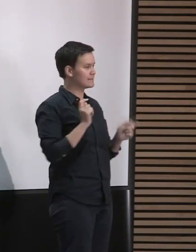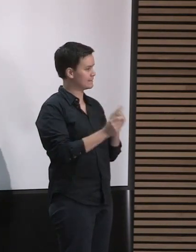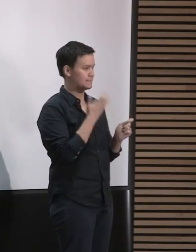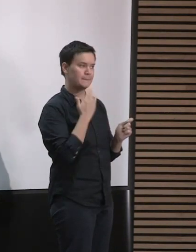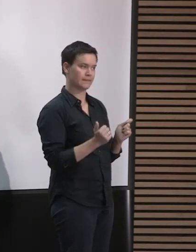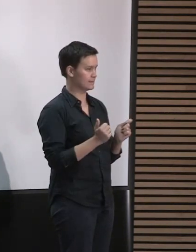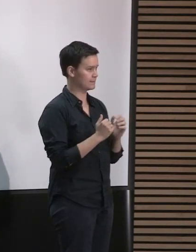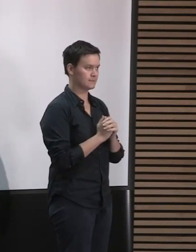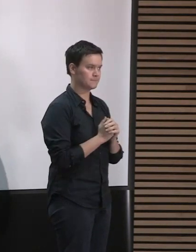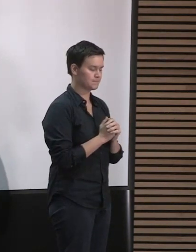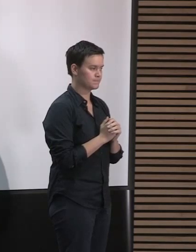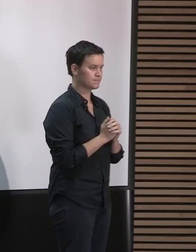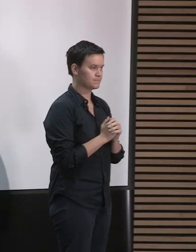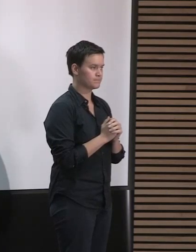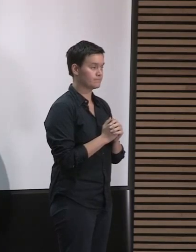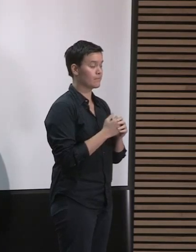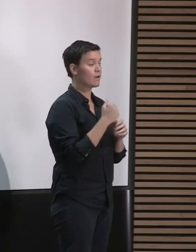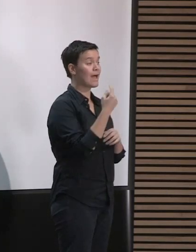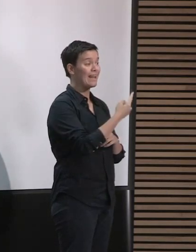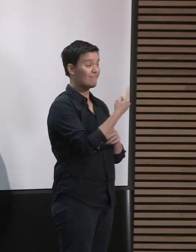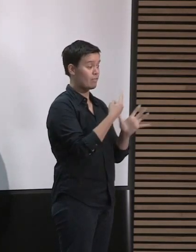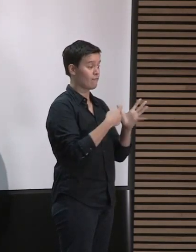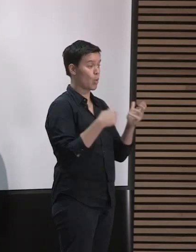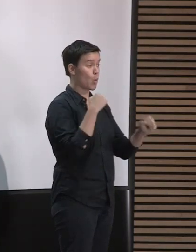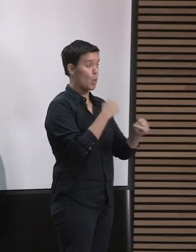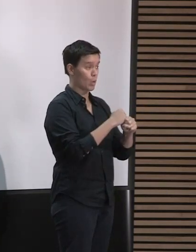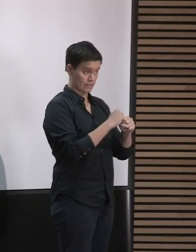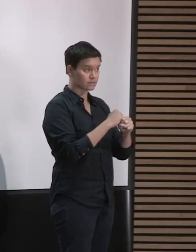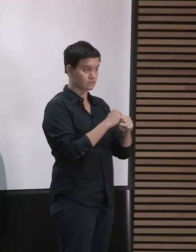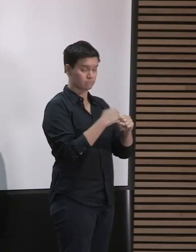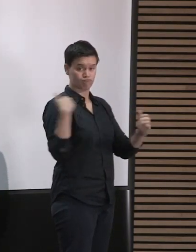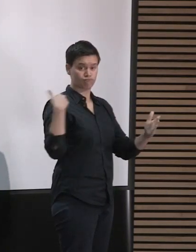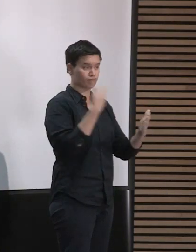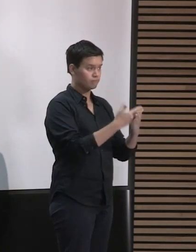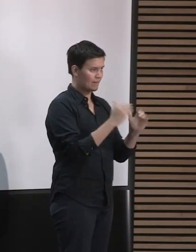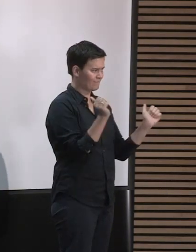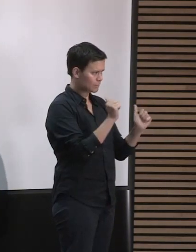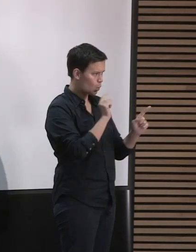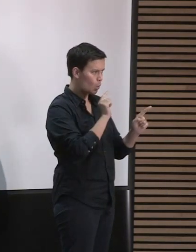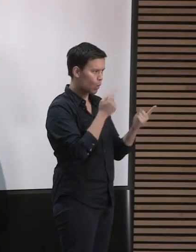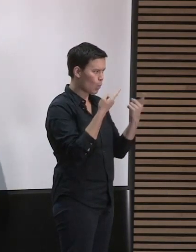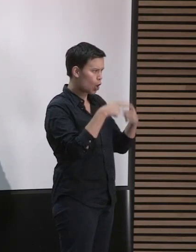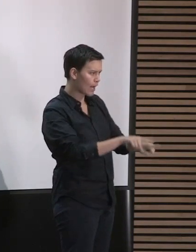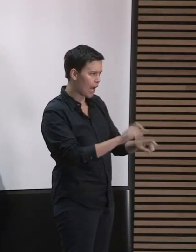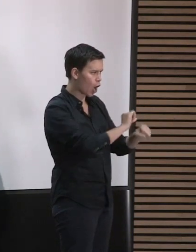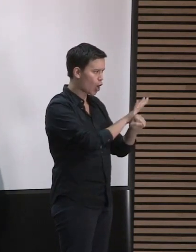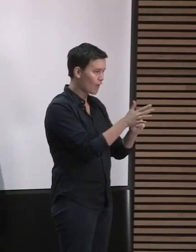facilities or at our border at the moment. Since 11 August we